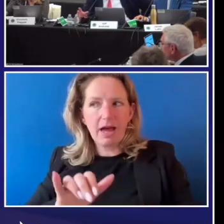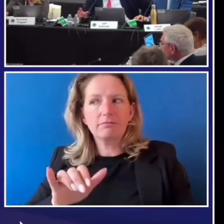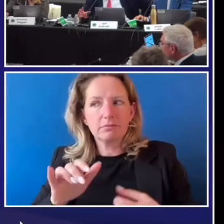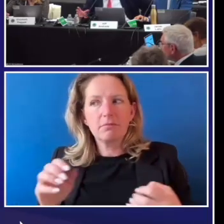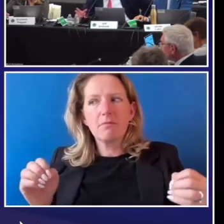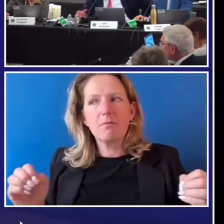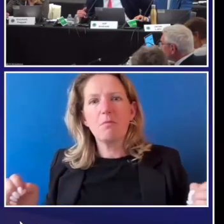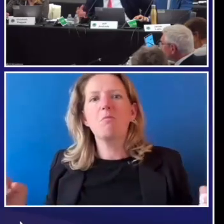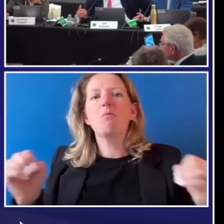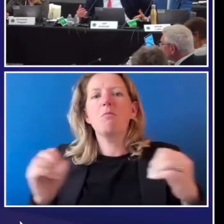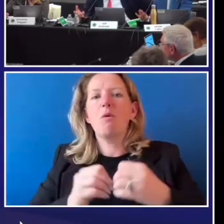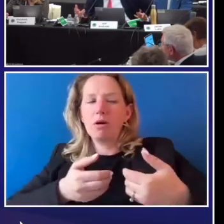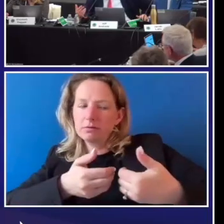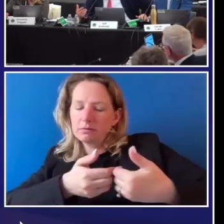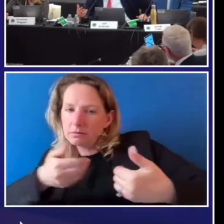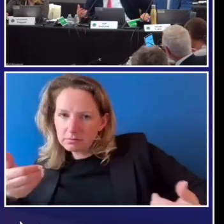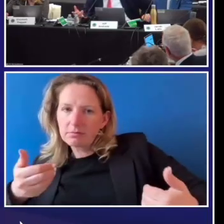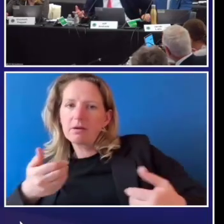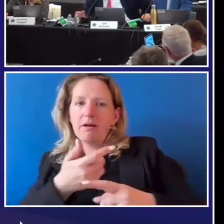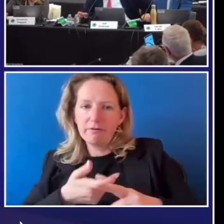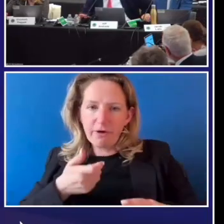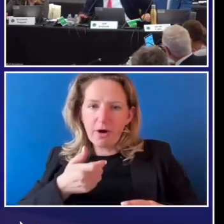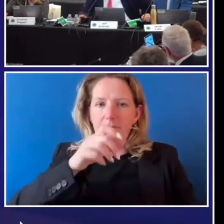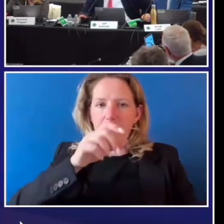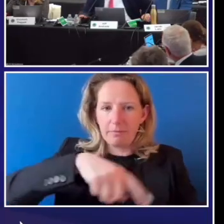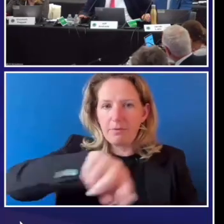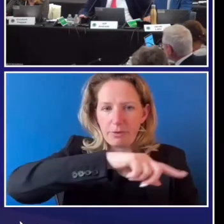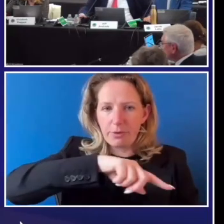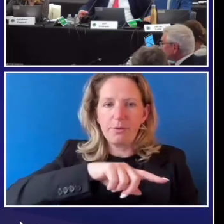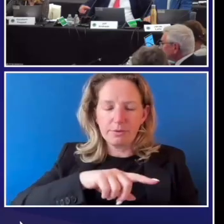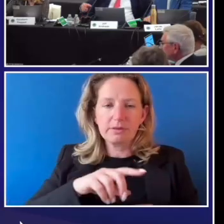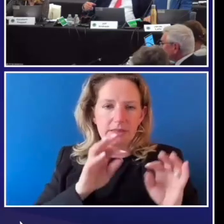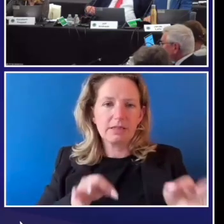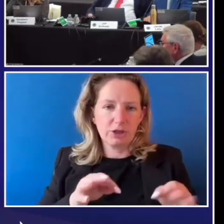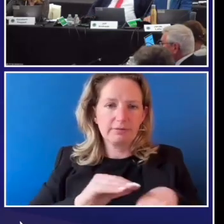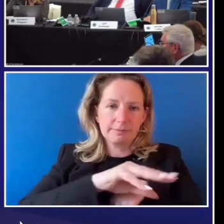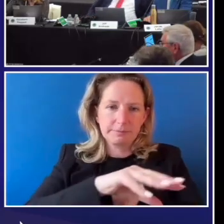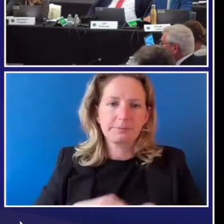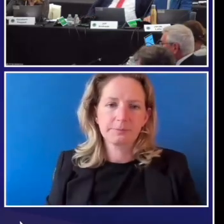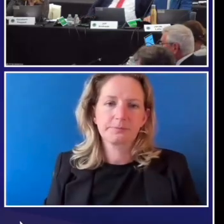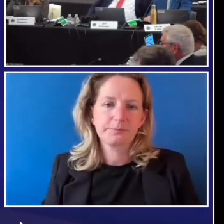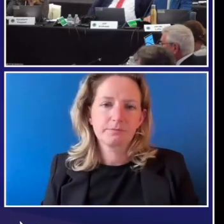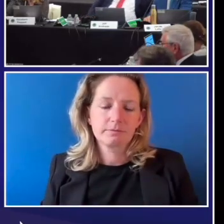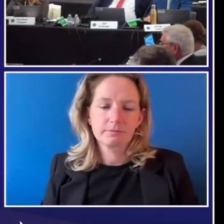from the, the subject matter of those decisions. Brian, did you have any follow-up? No, I appreciate it. Thank you.